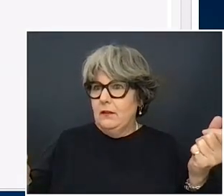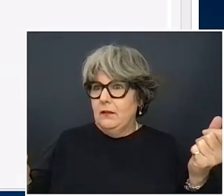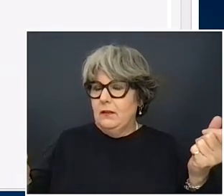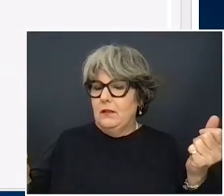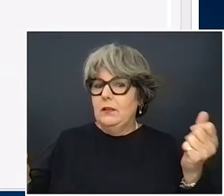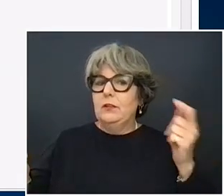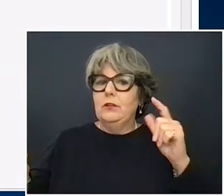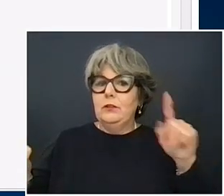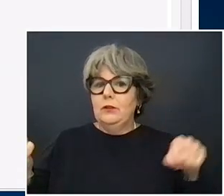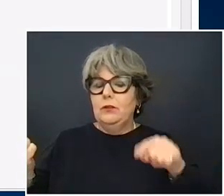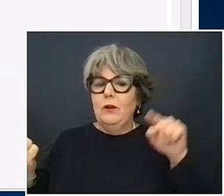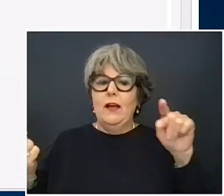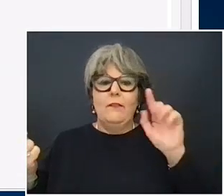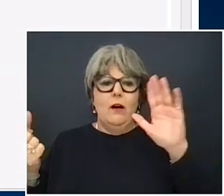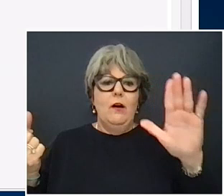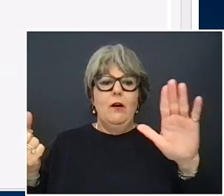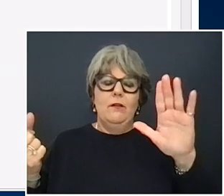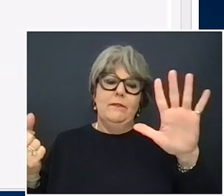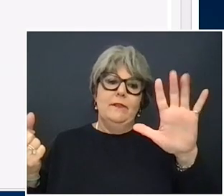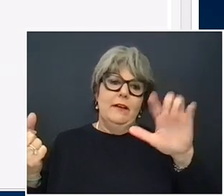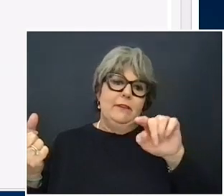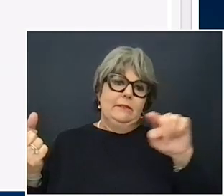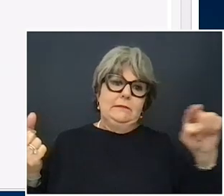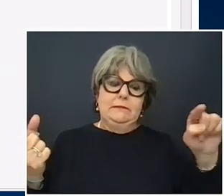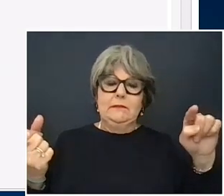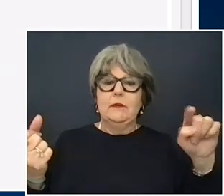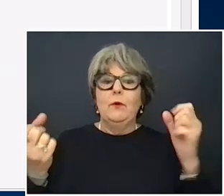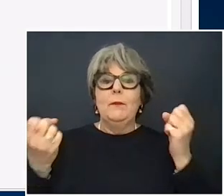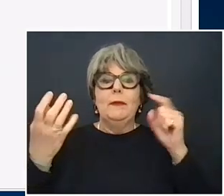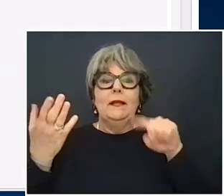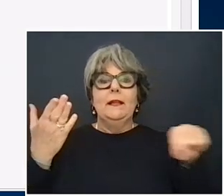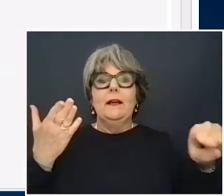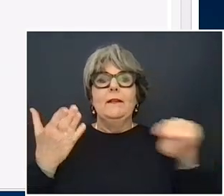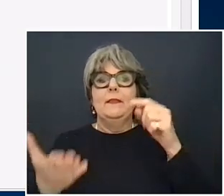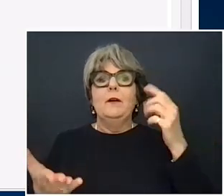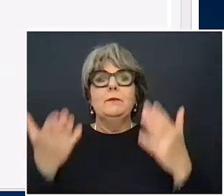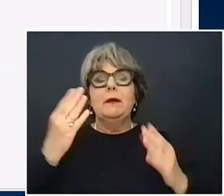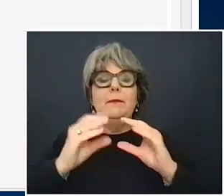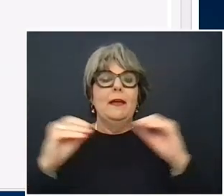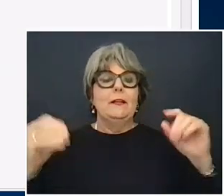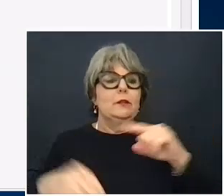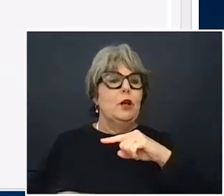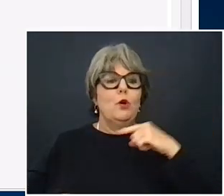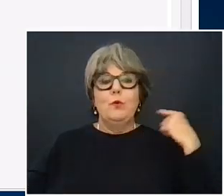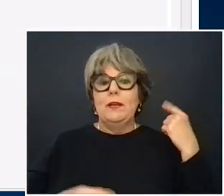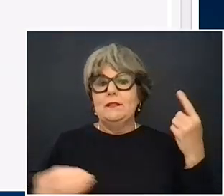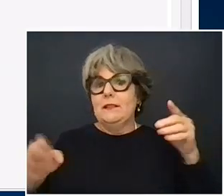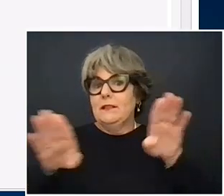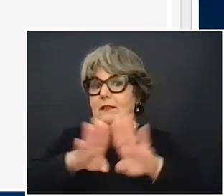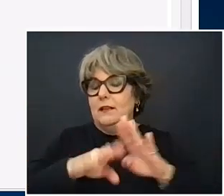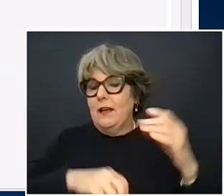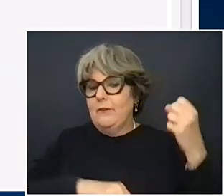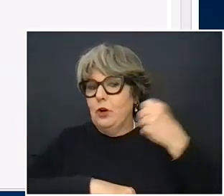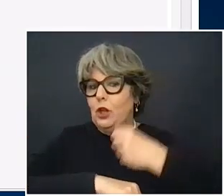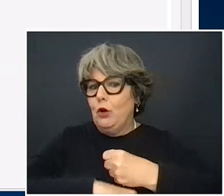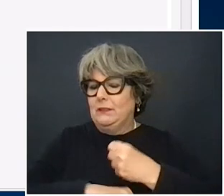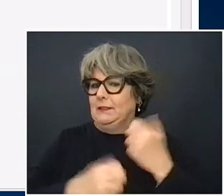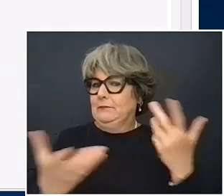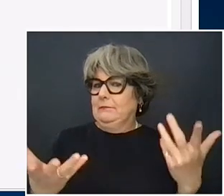teach out plan to their accreditor, when many of them may be at no risk of closing. So I don't know if you can provide more information on that. And then I have